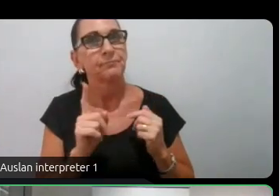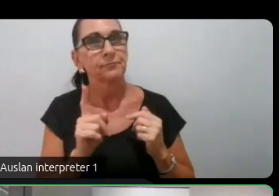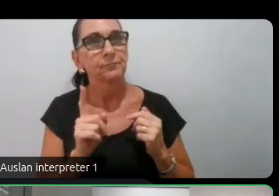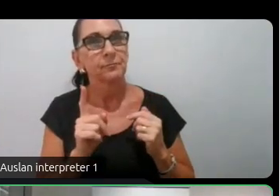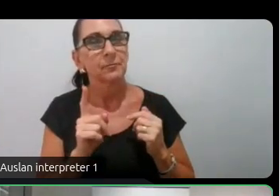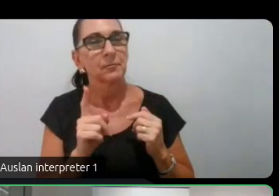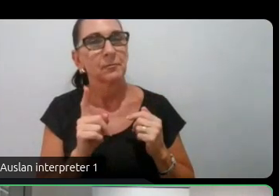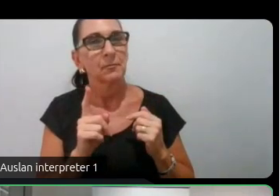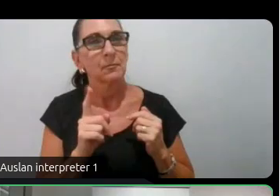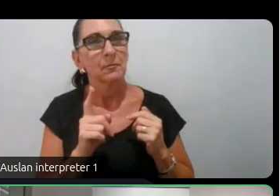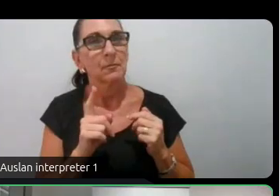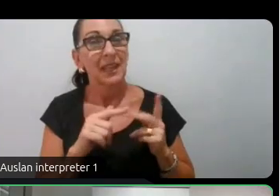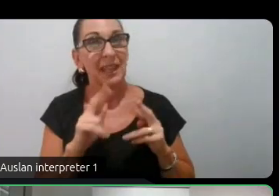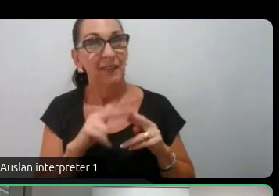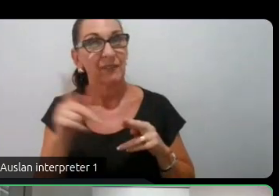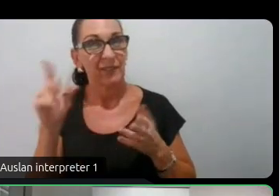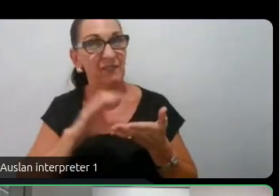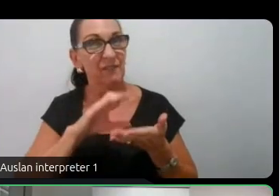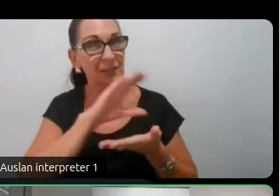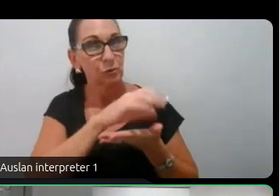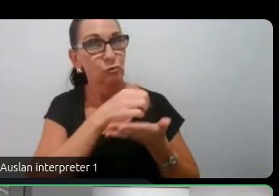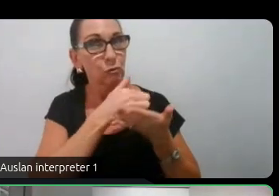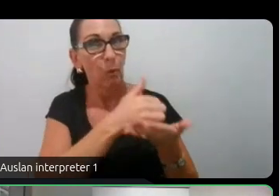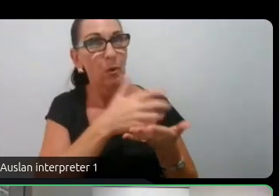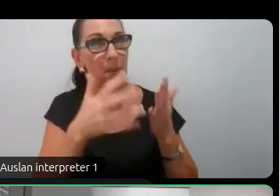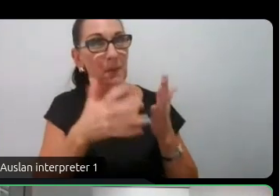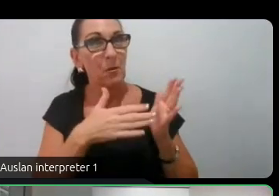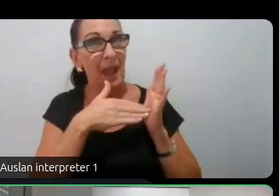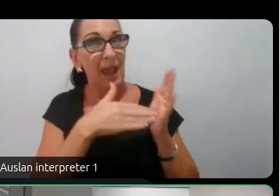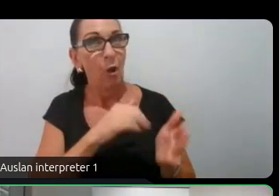moment would that help to uh increase their current functional capacity or their future